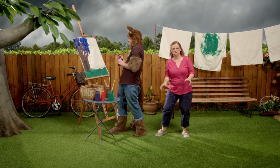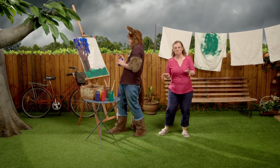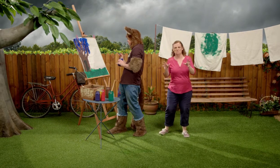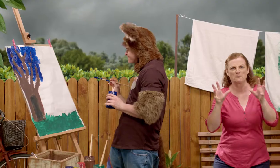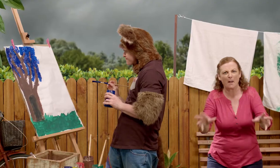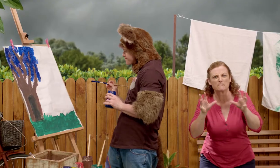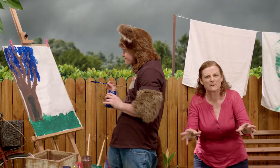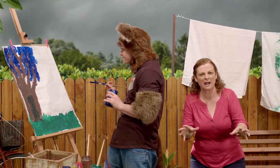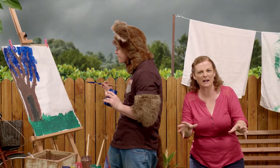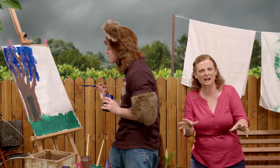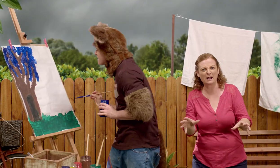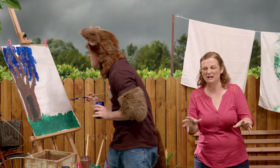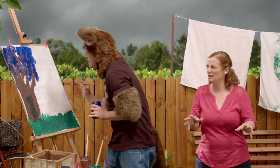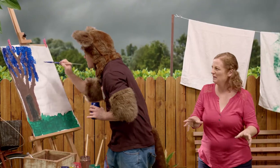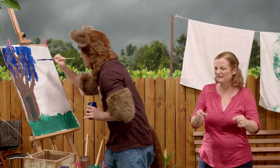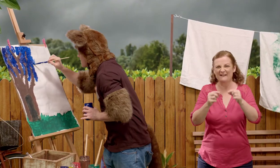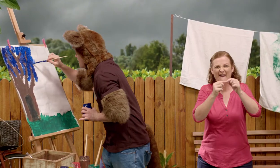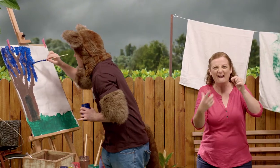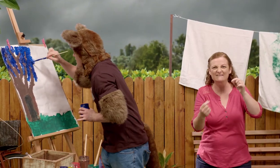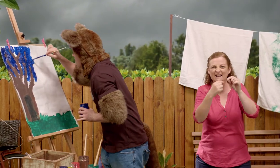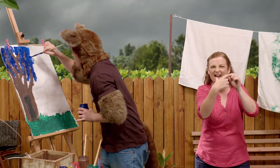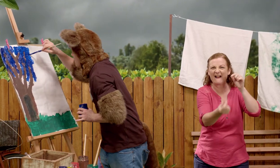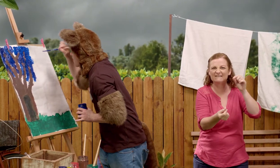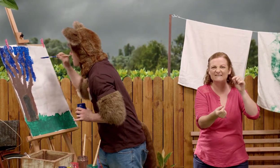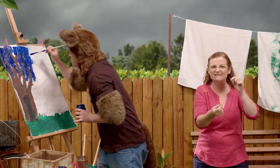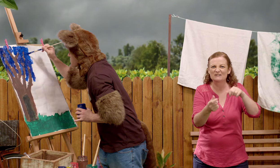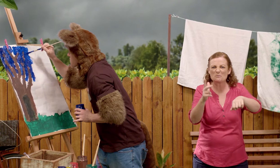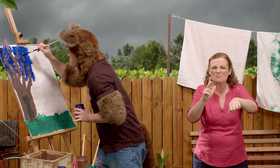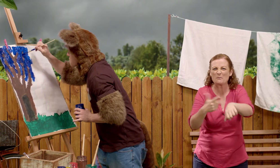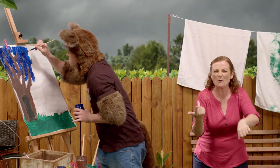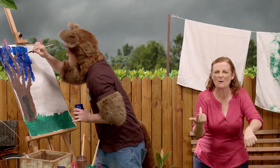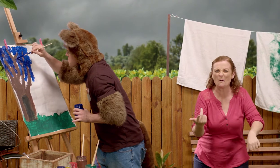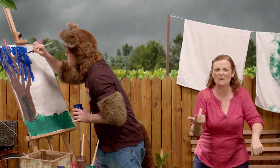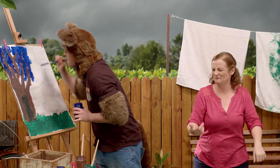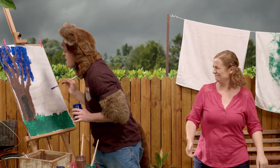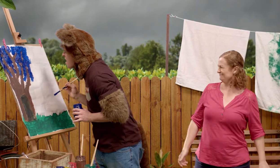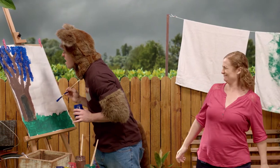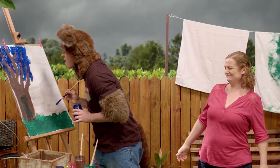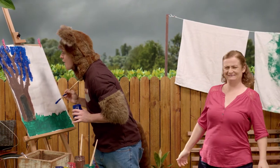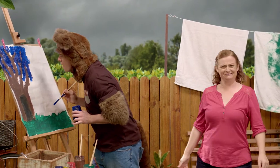Hmm, that's a bit strange. He's painted the leaves blue.